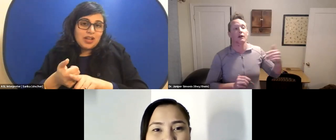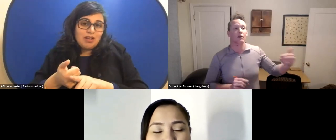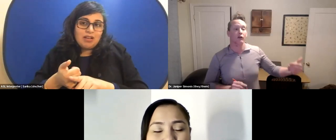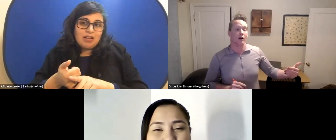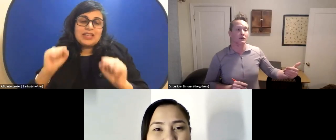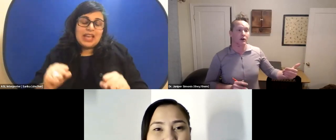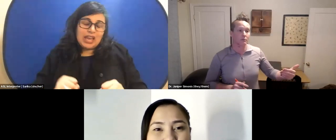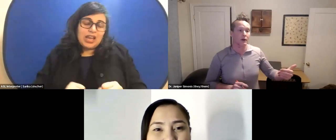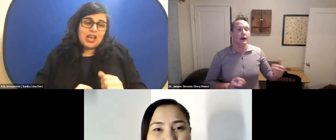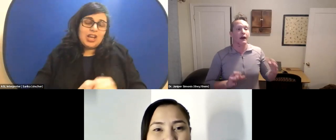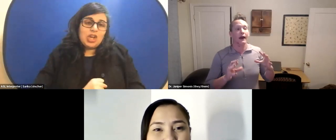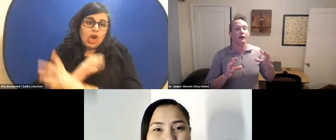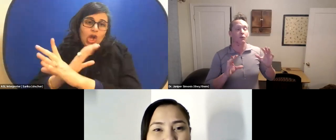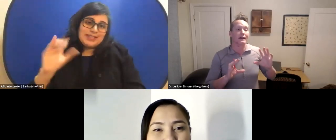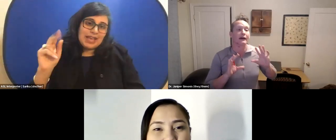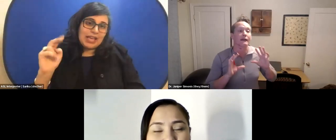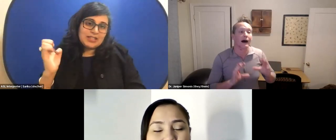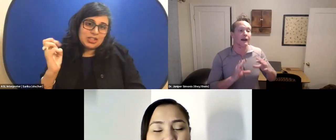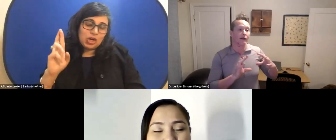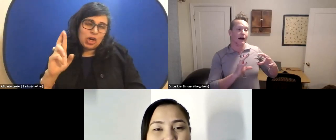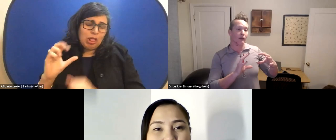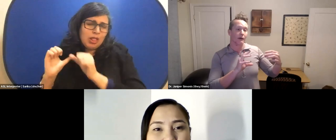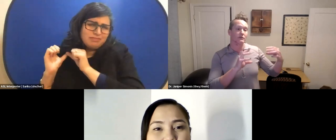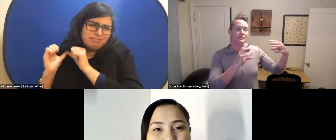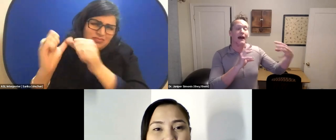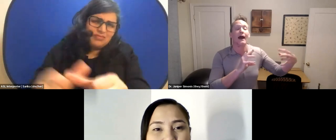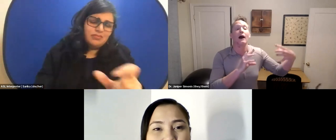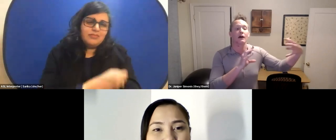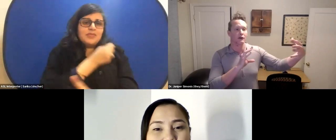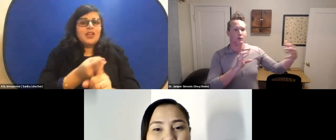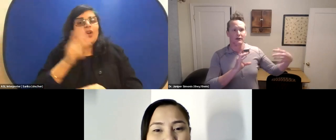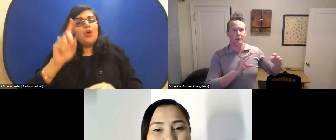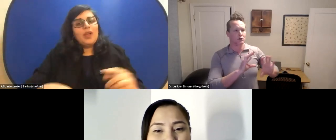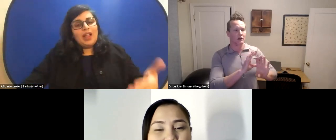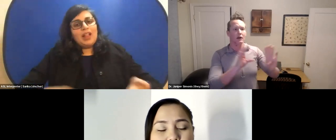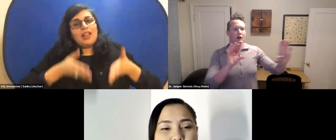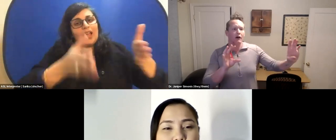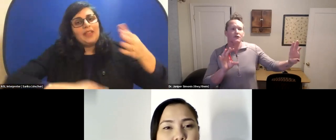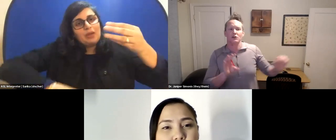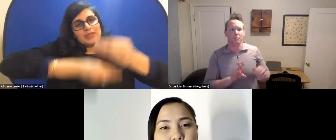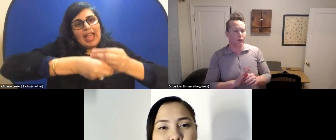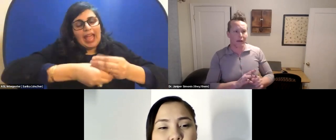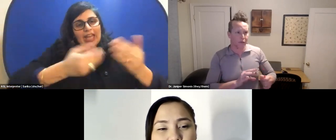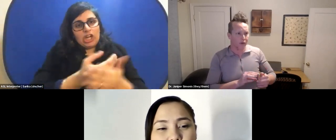known to be carcenogenic. These impacts